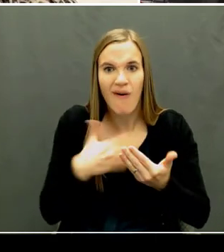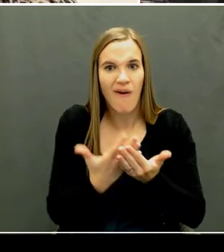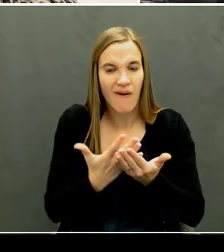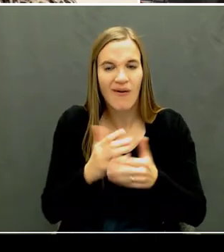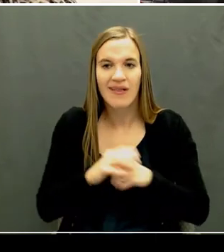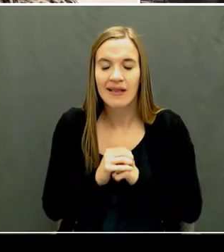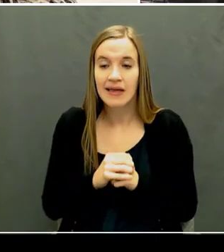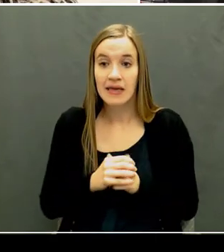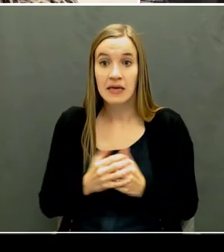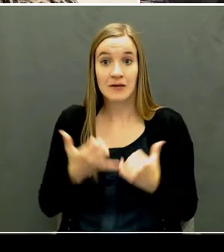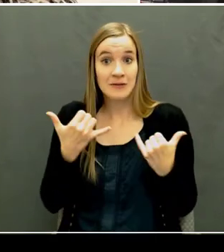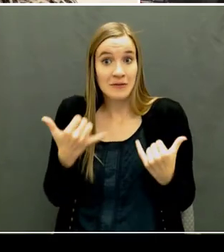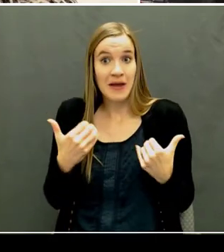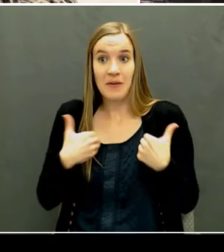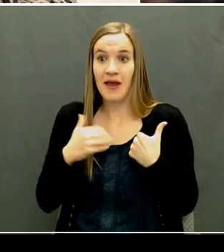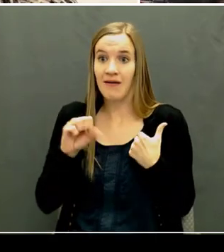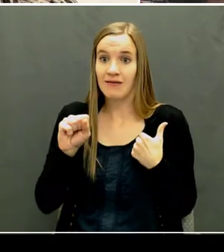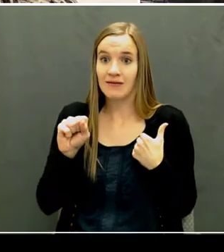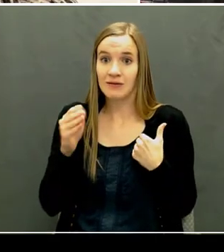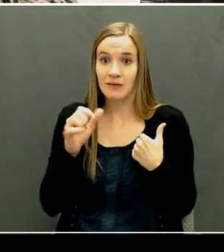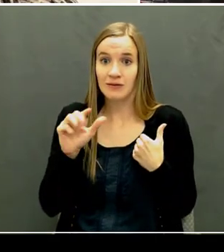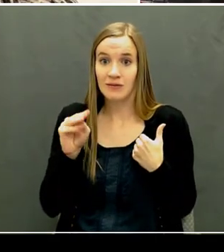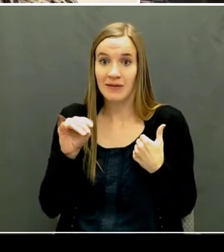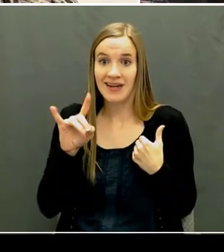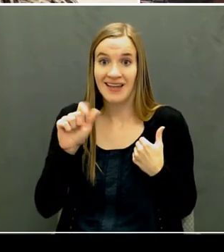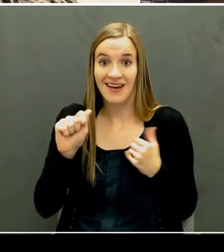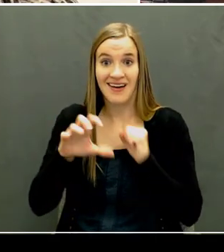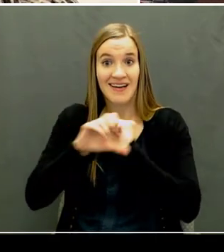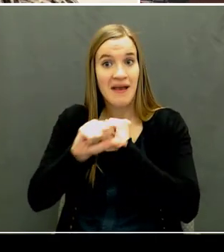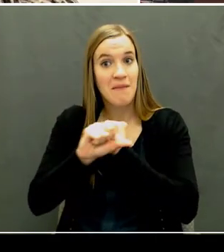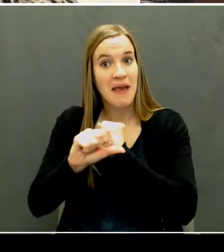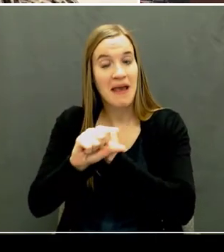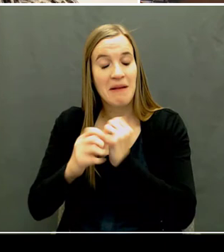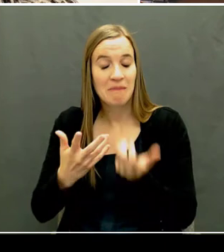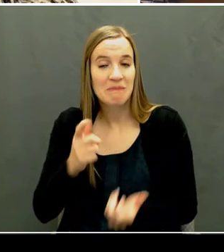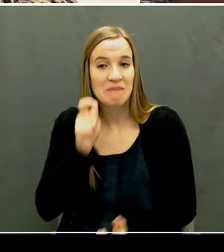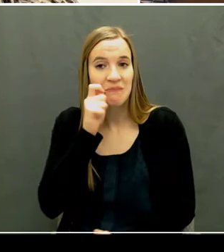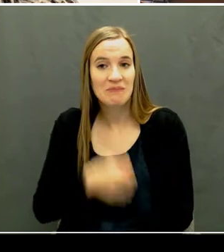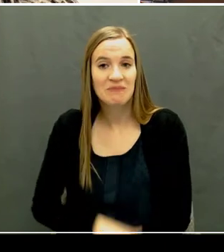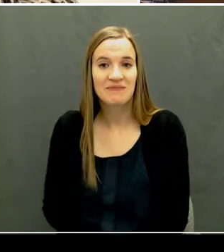Mark Johnson: I agree. I mean, I it's fun to read Judy Heumann's book Being Heumann. You know